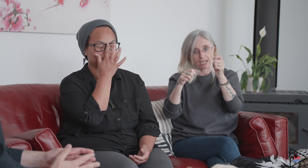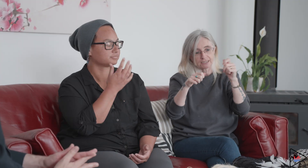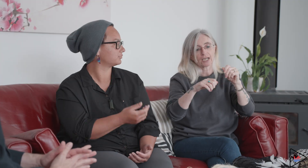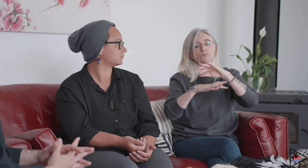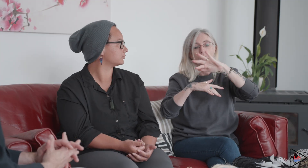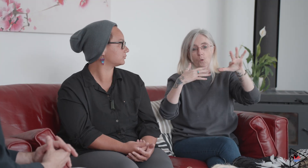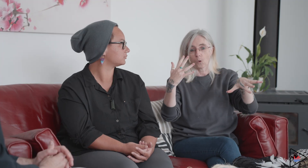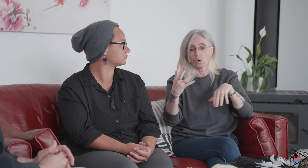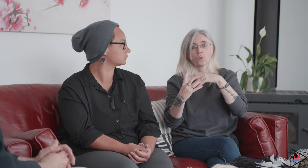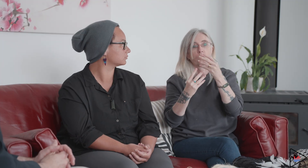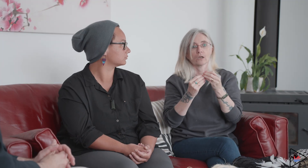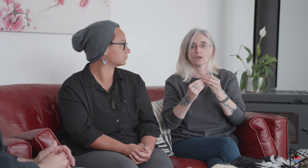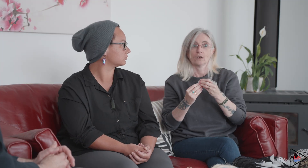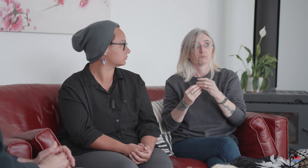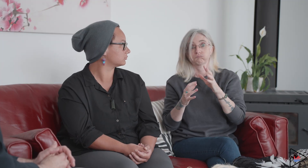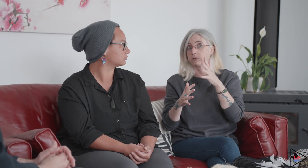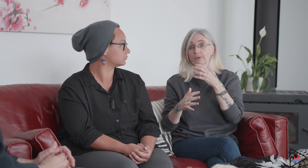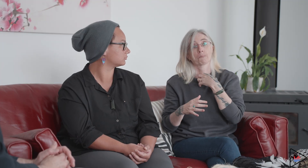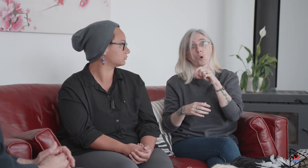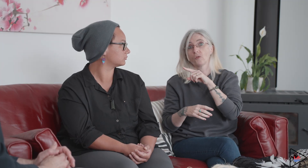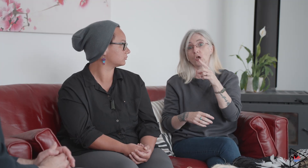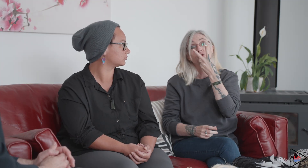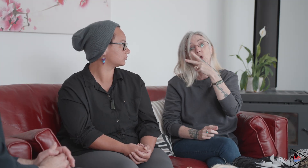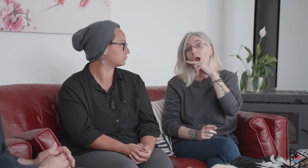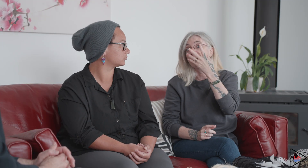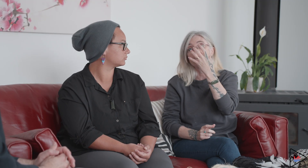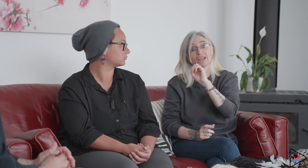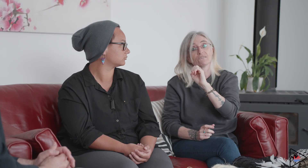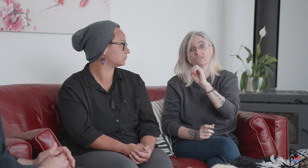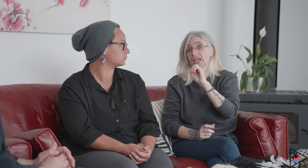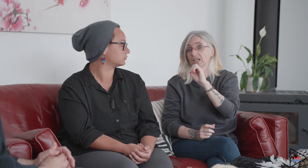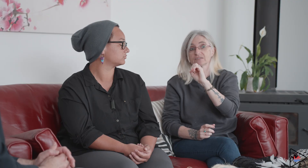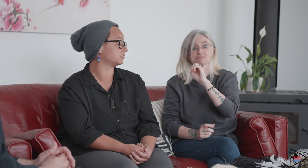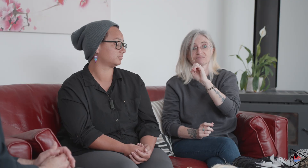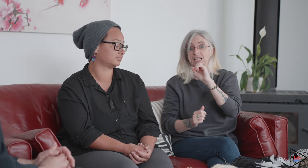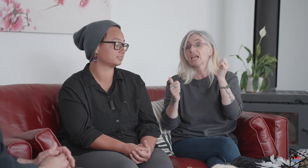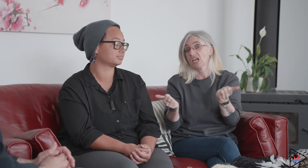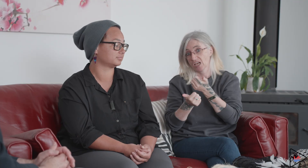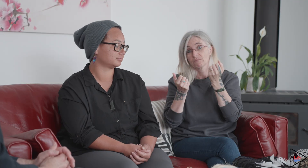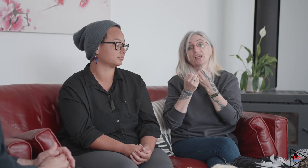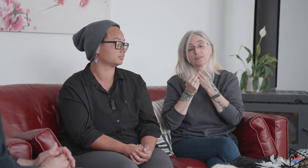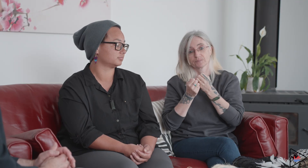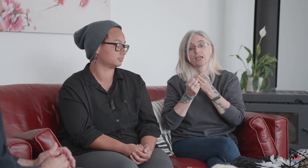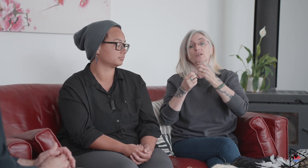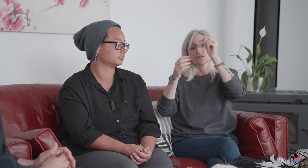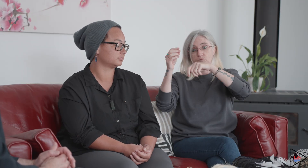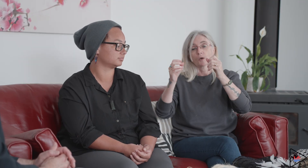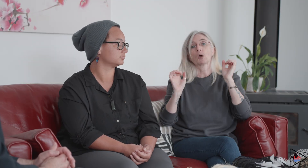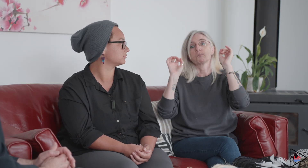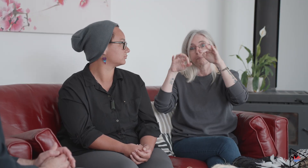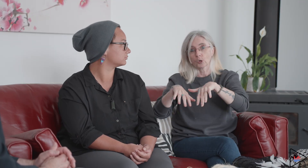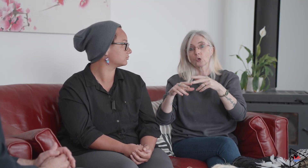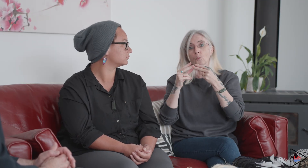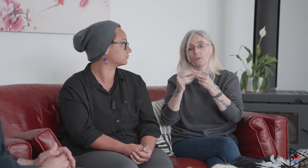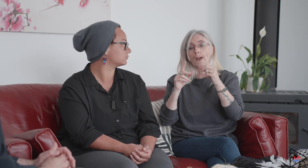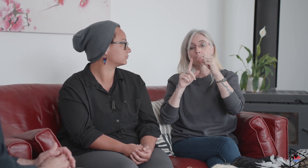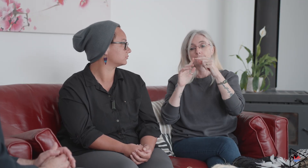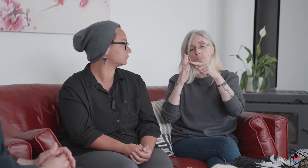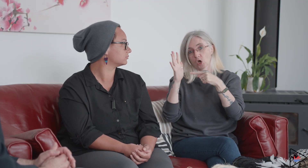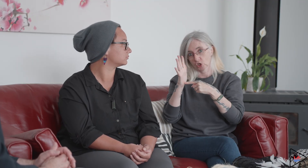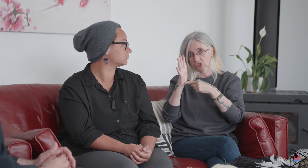Okay. So you - it's like maybe 250 leaves that you need to go through this process. You then